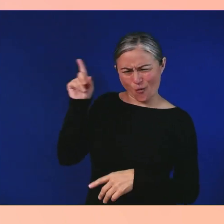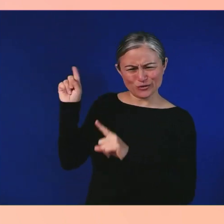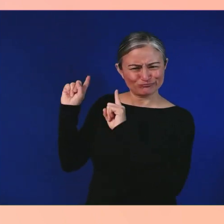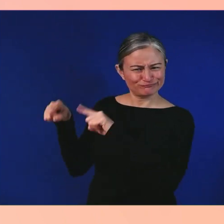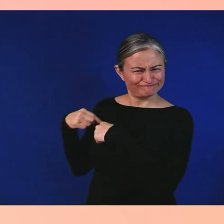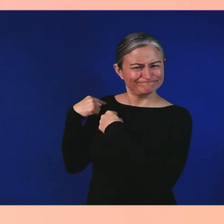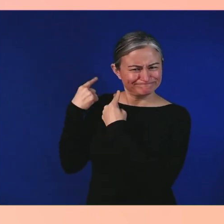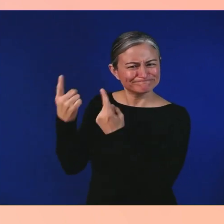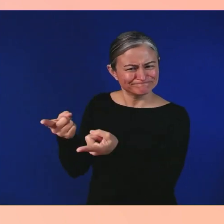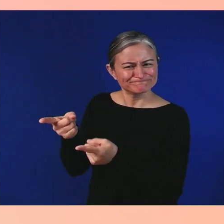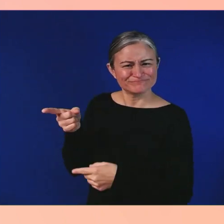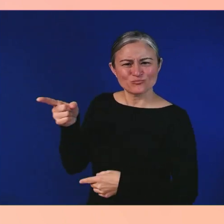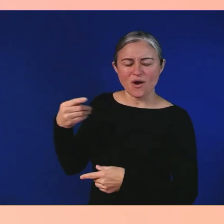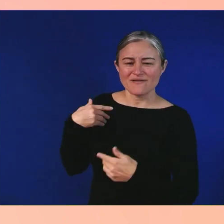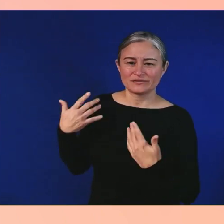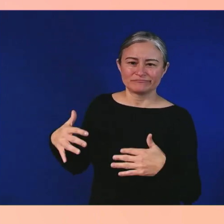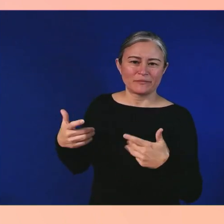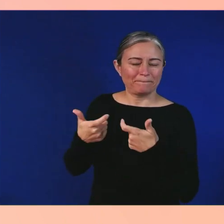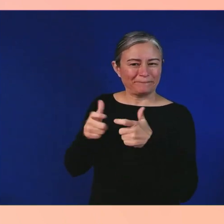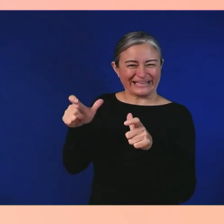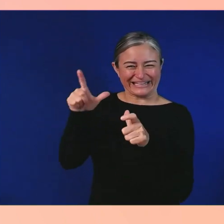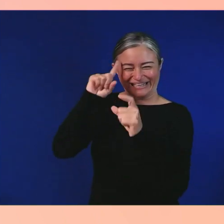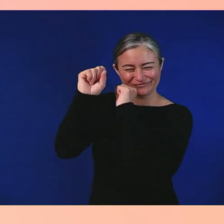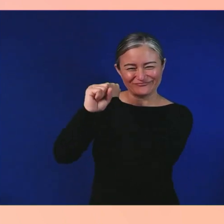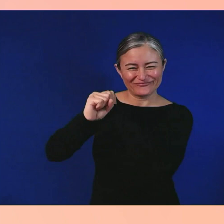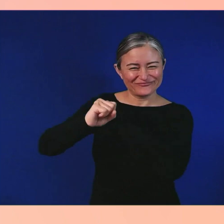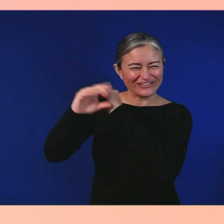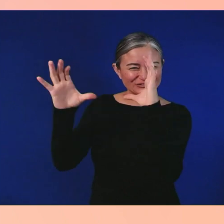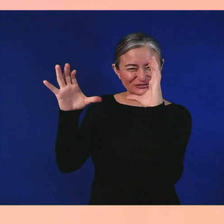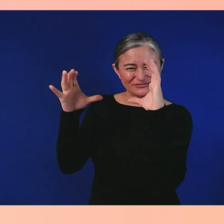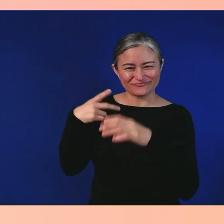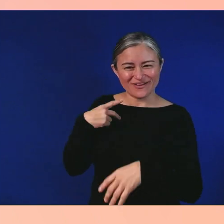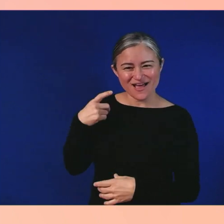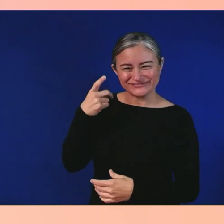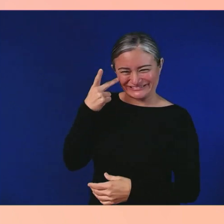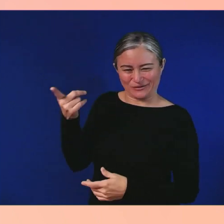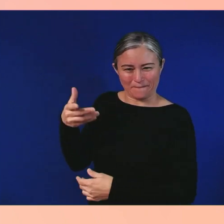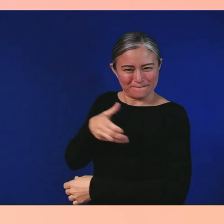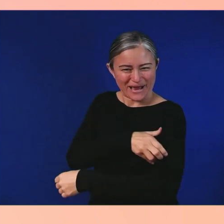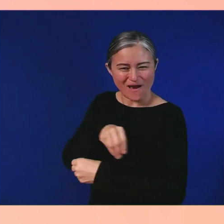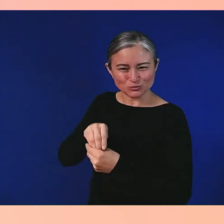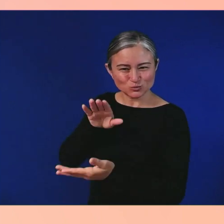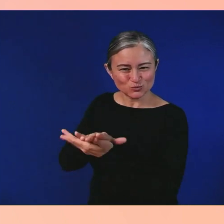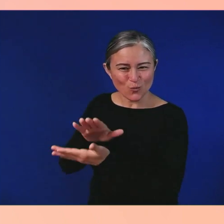there was beautiful labs filled with kids working using